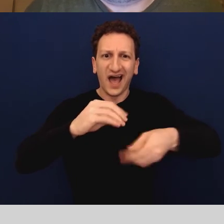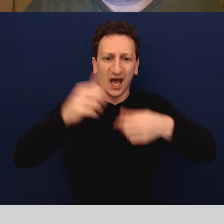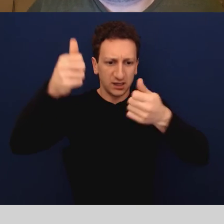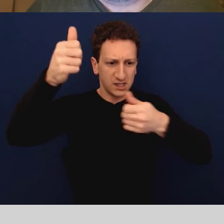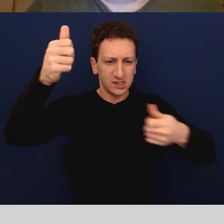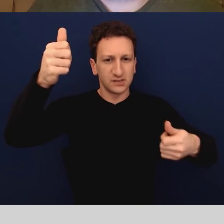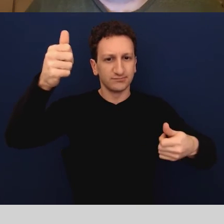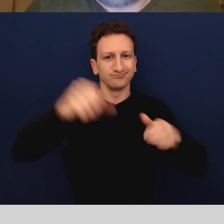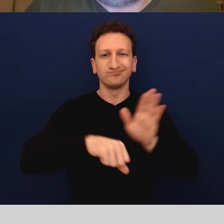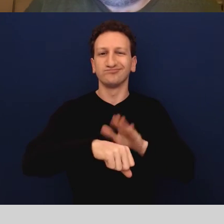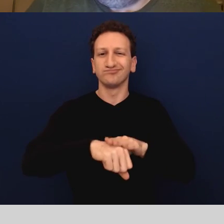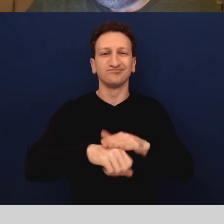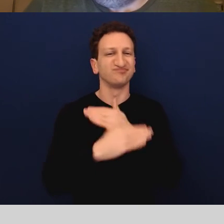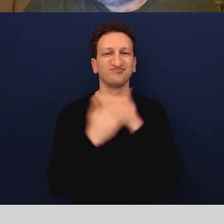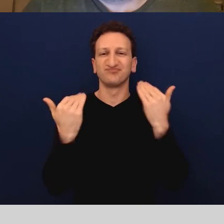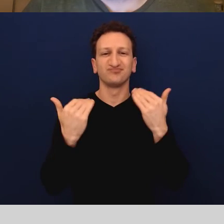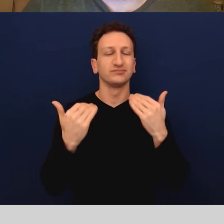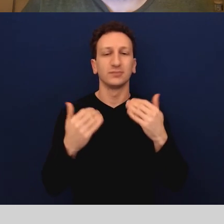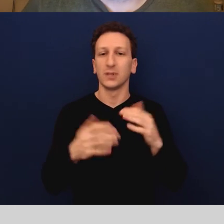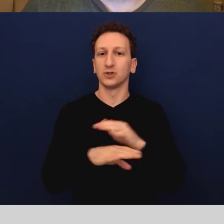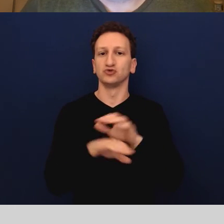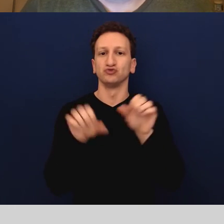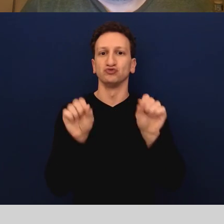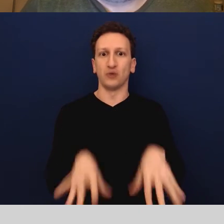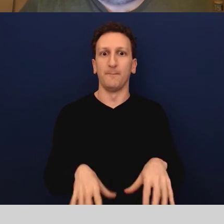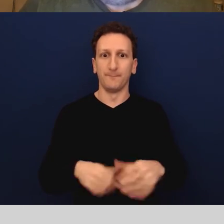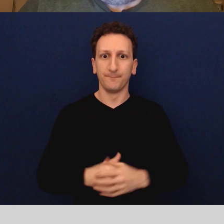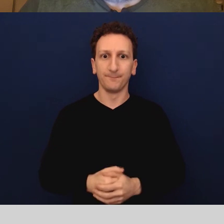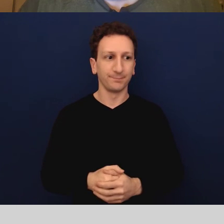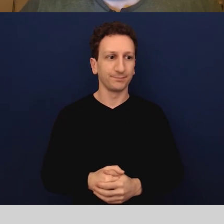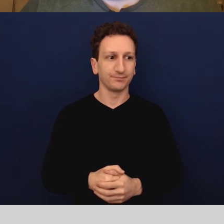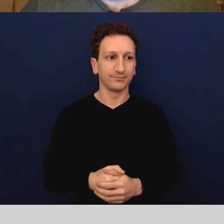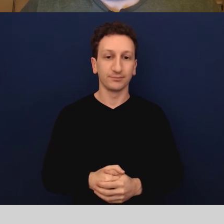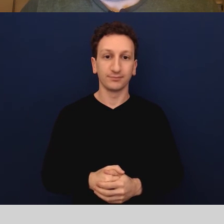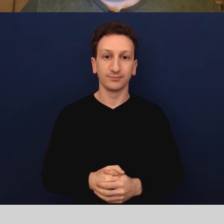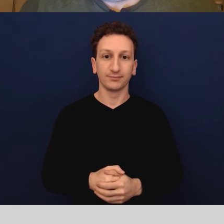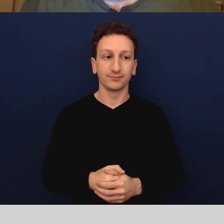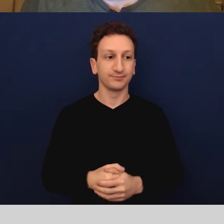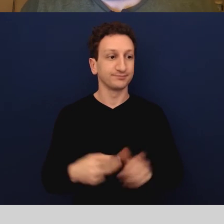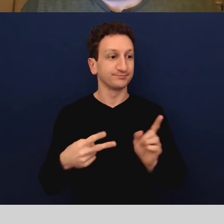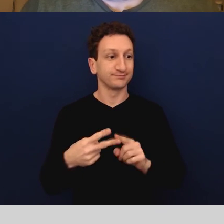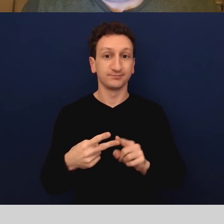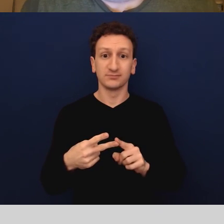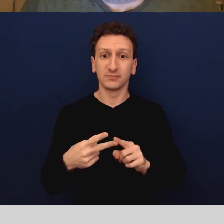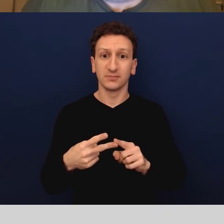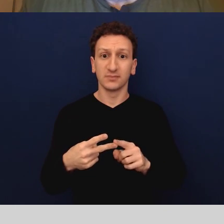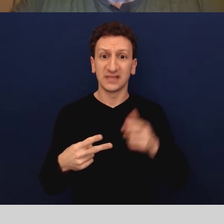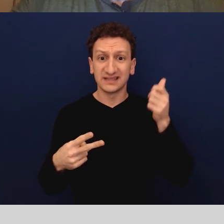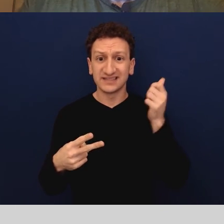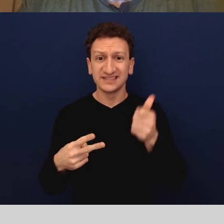until it's completely unmaintainable. Avoid reinventing wheels. Our first attempt to just say, ah, fun.